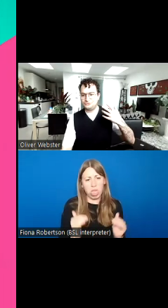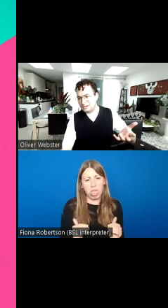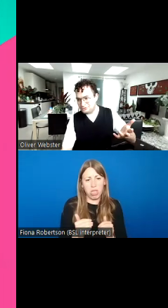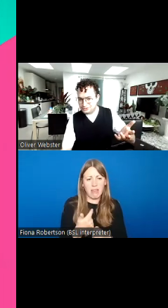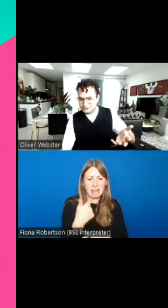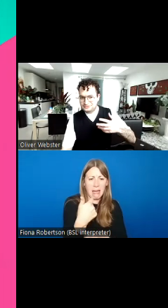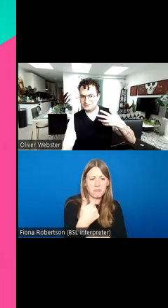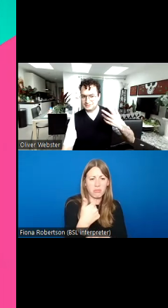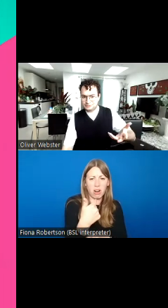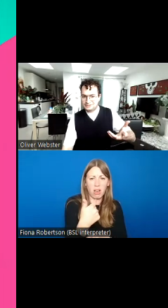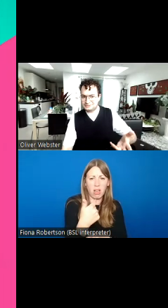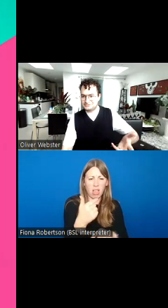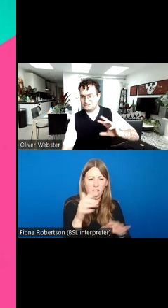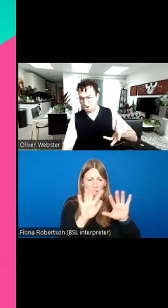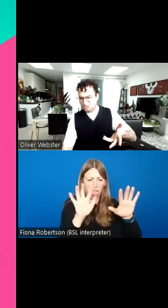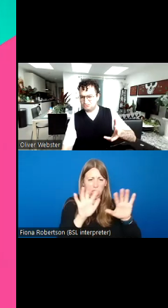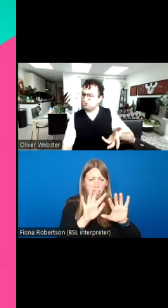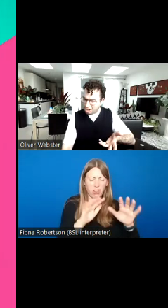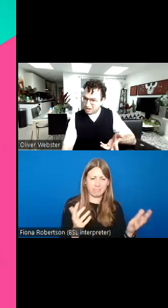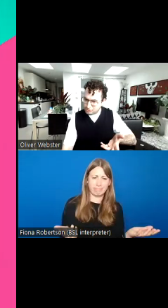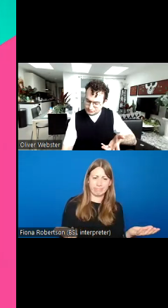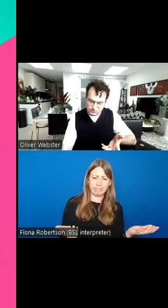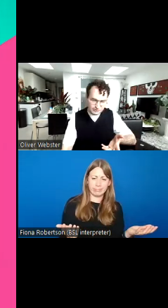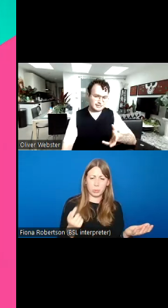Why would you use subtitle that are not reliable?